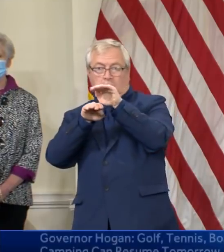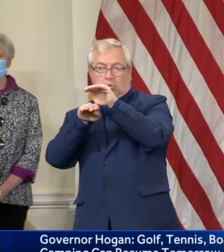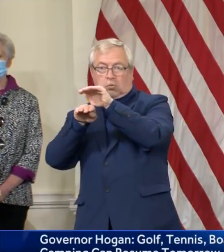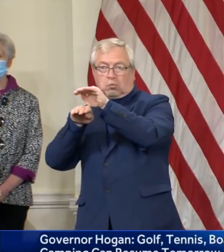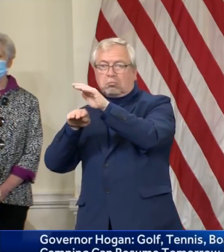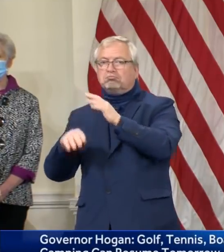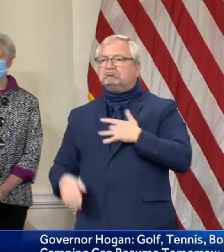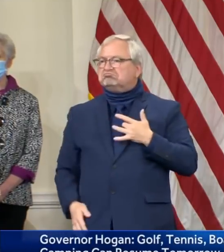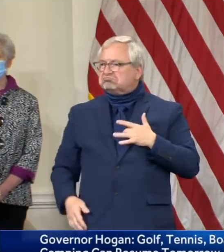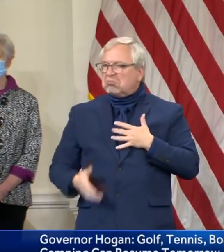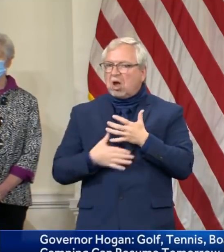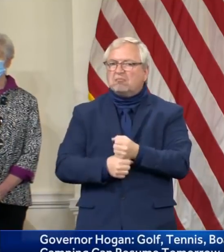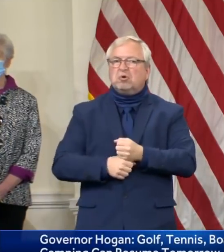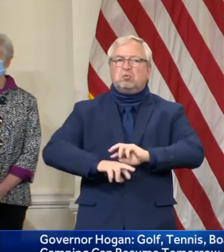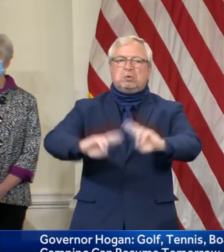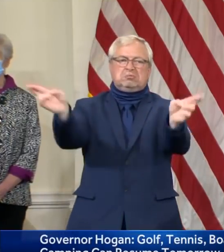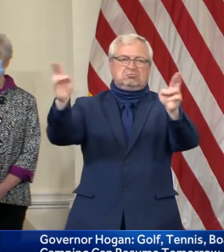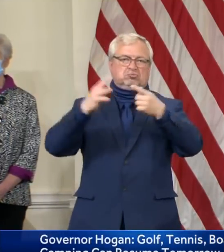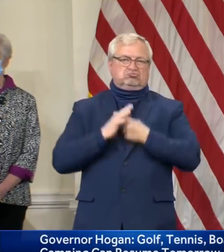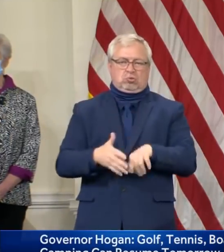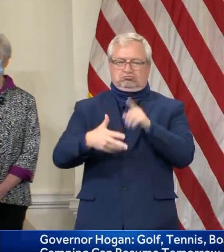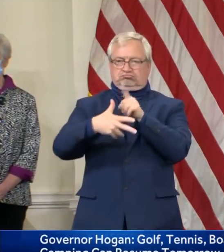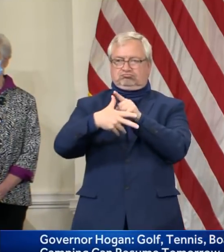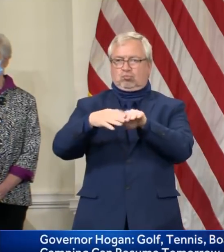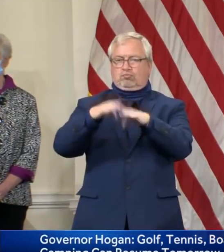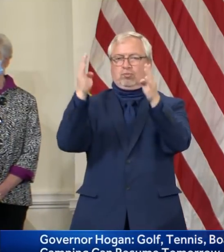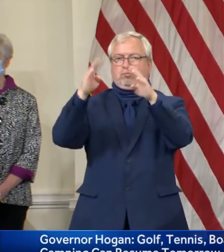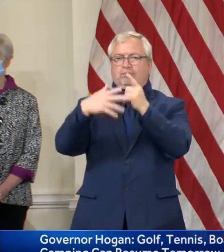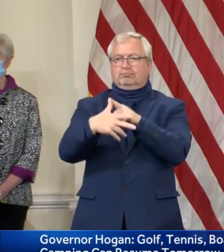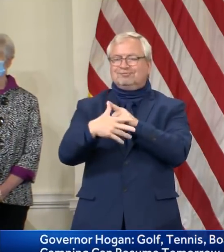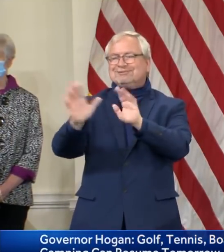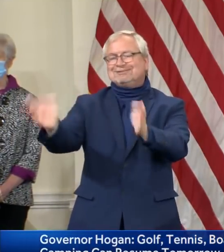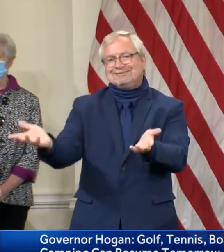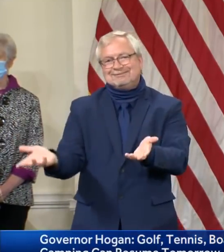IF THE NUMBERS CONTINUE TO SHOW POSITIVE SIGNS, WE COULD BE READY TO MOVE FORWARD.